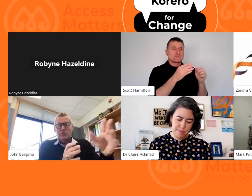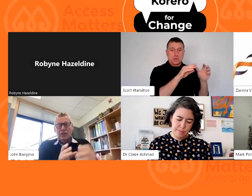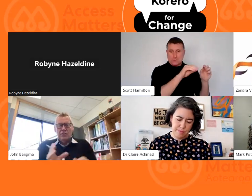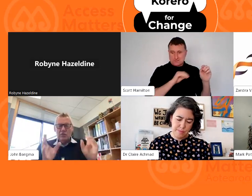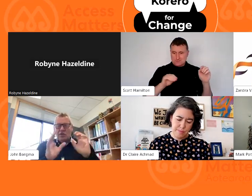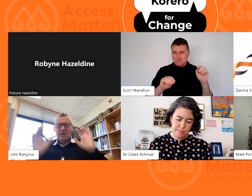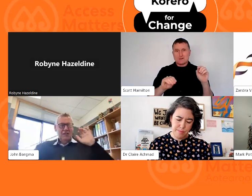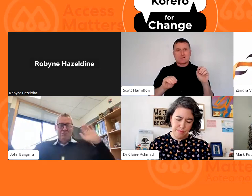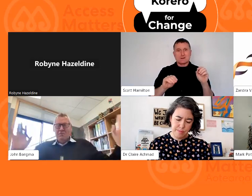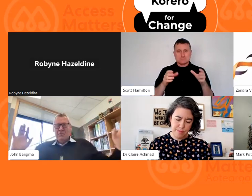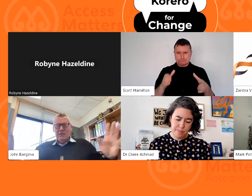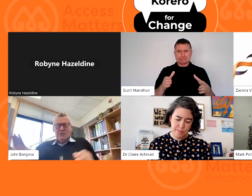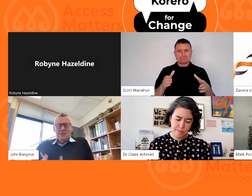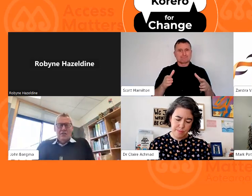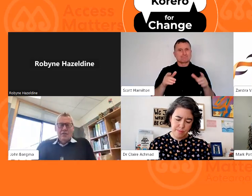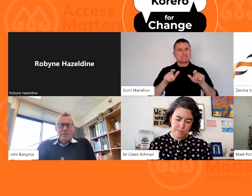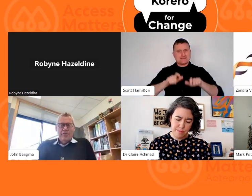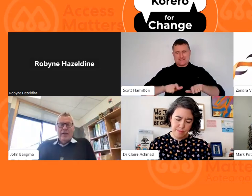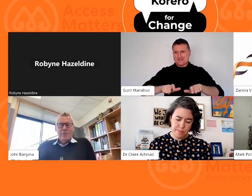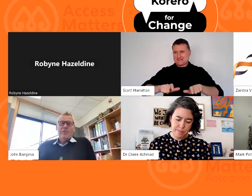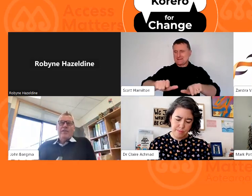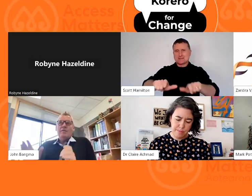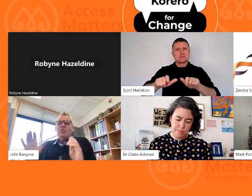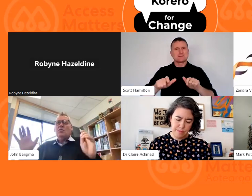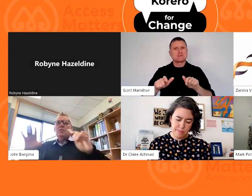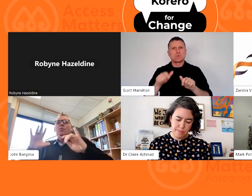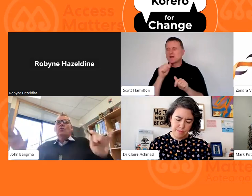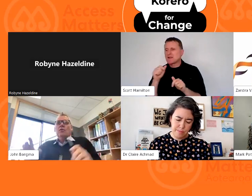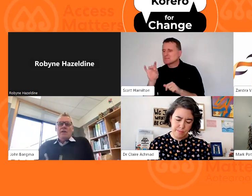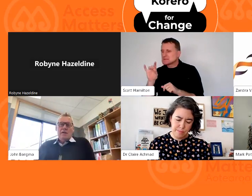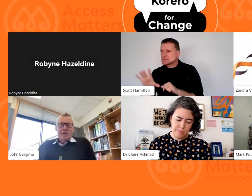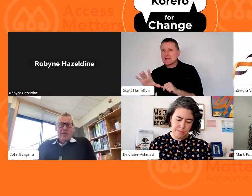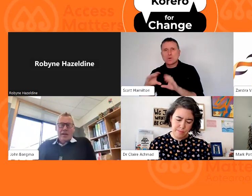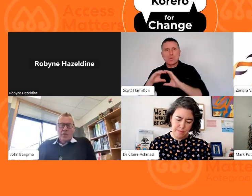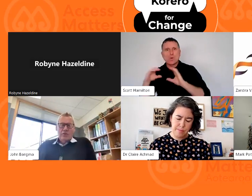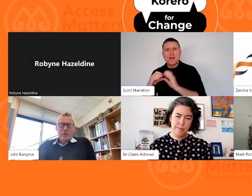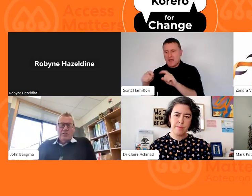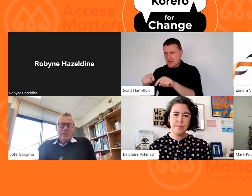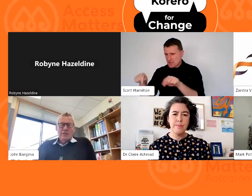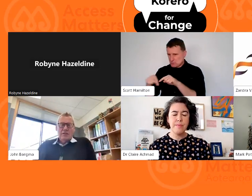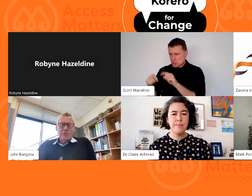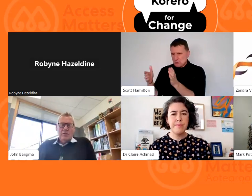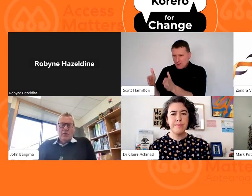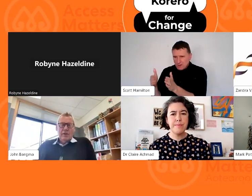and shut the door, it's far more broader opportunities in what we